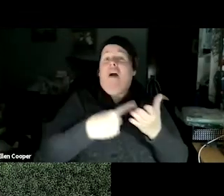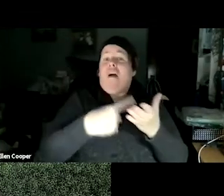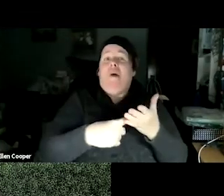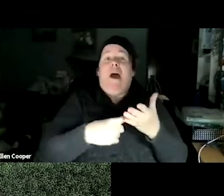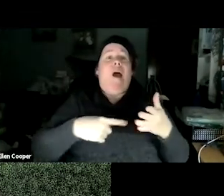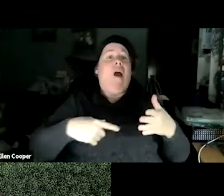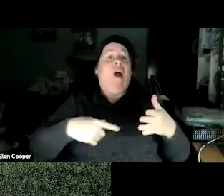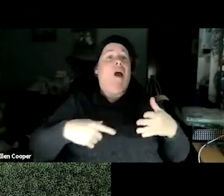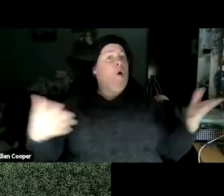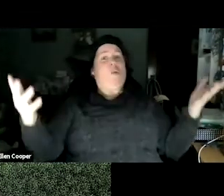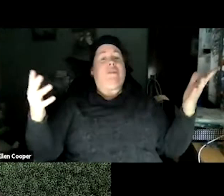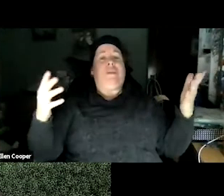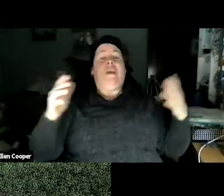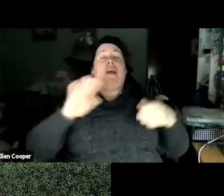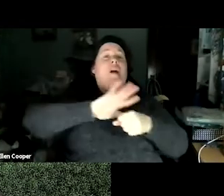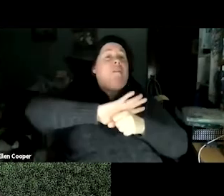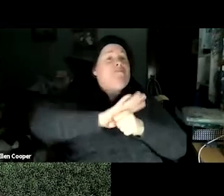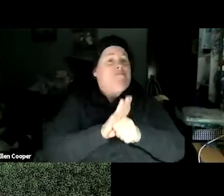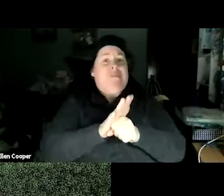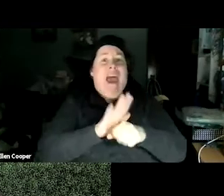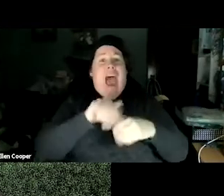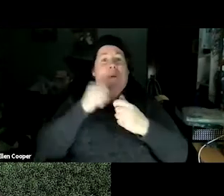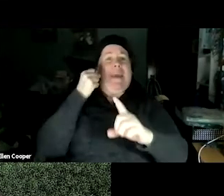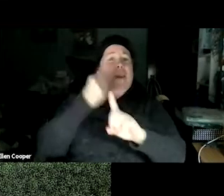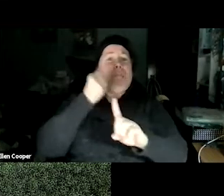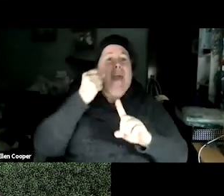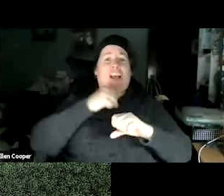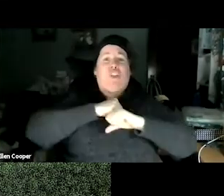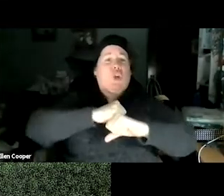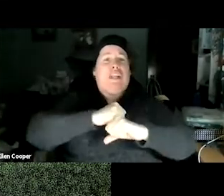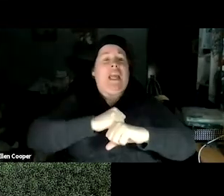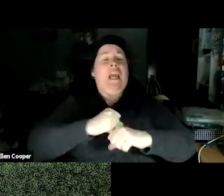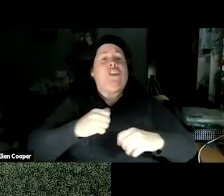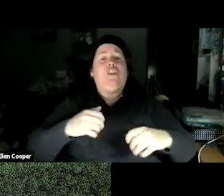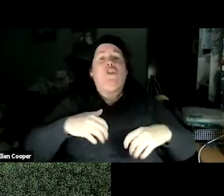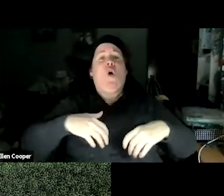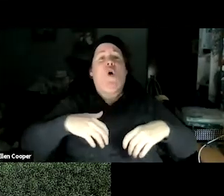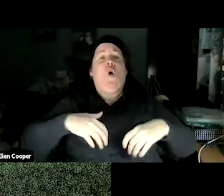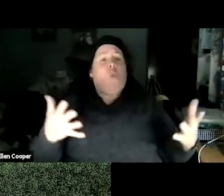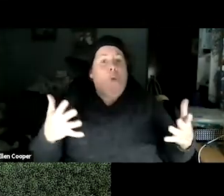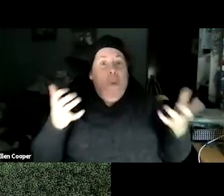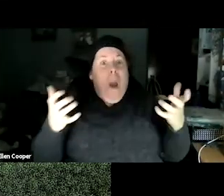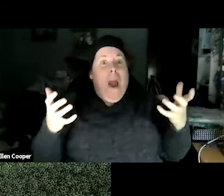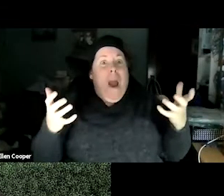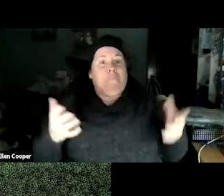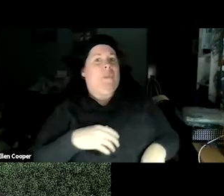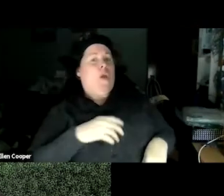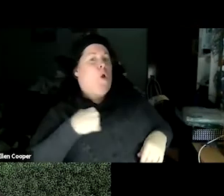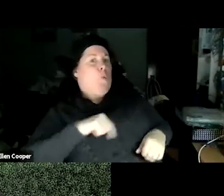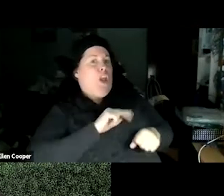what the whole pandemic means to security. I mean what what what is it the interest to all of you. Rick Mislan: So we're using chat for some of the questions,